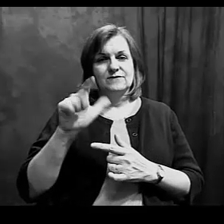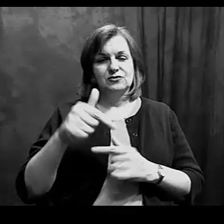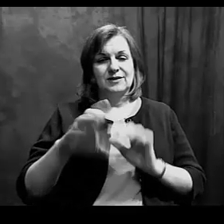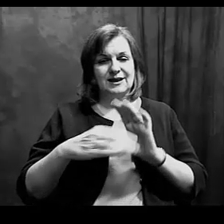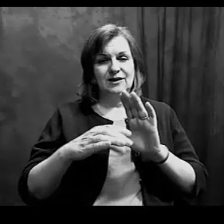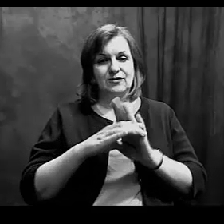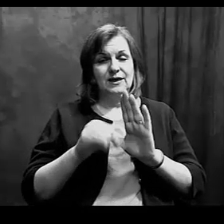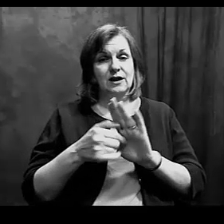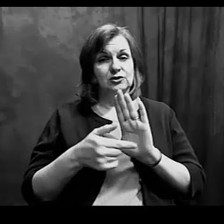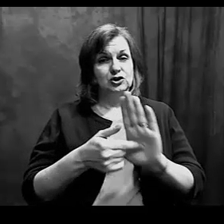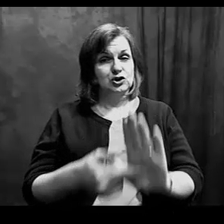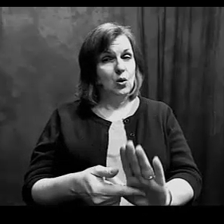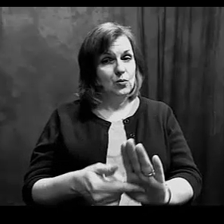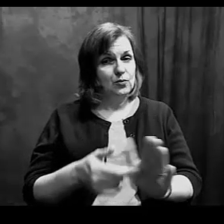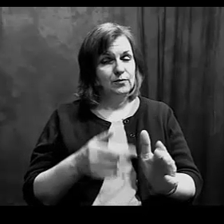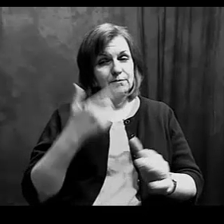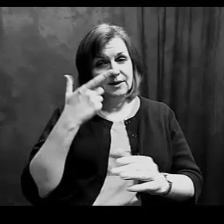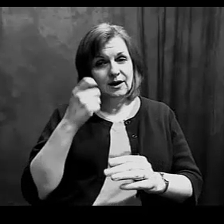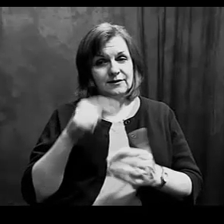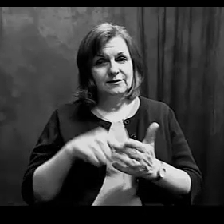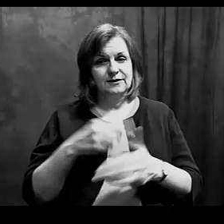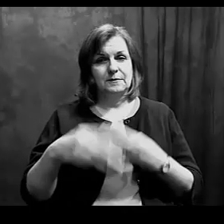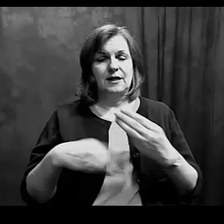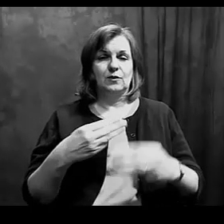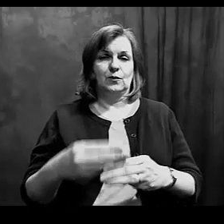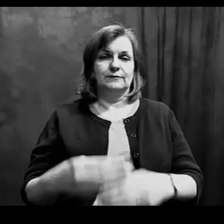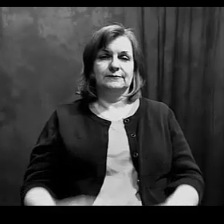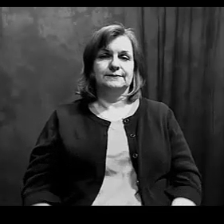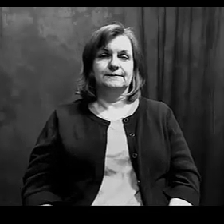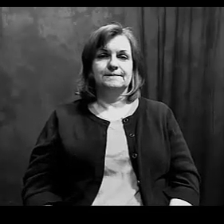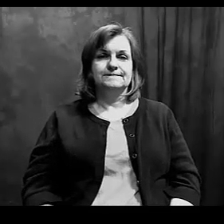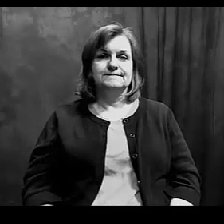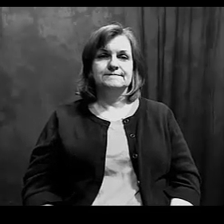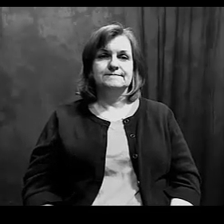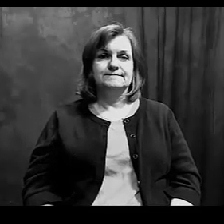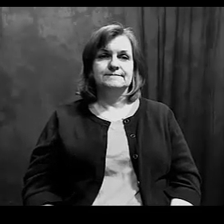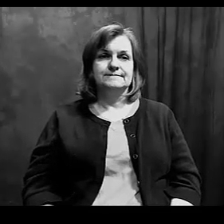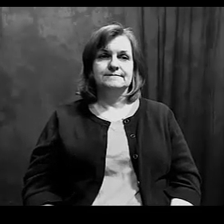functioning and eventually the characteristics that are expressed because of that molecule